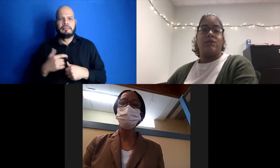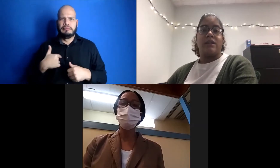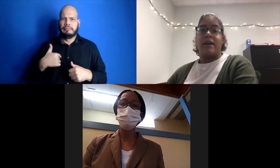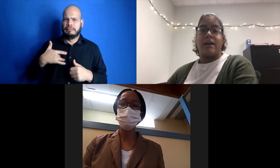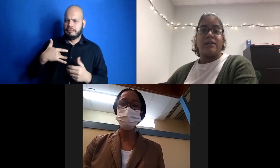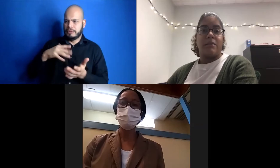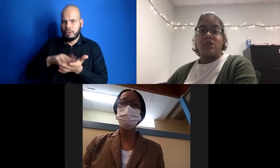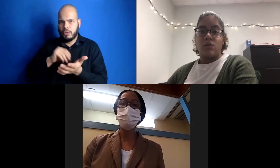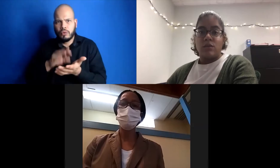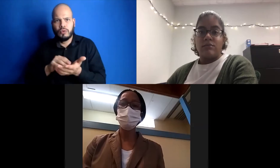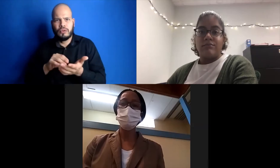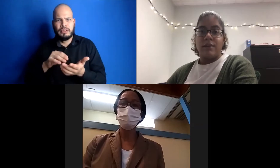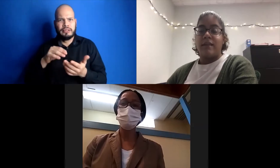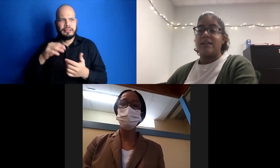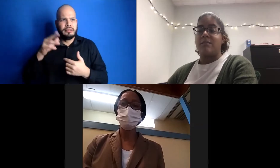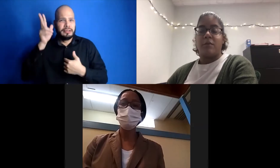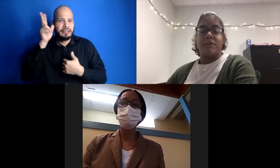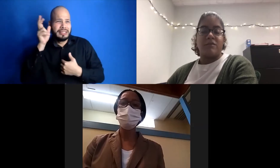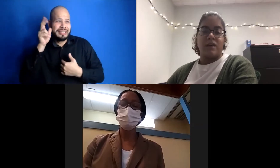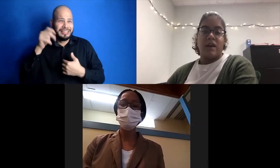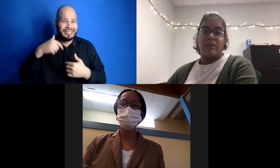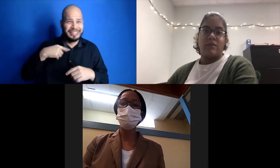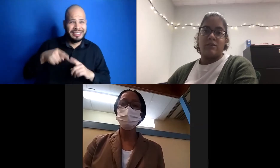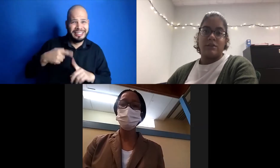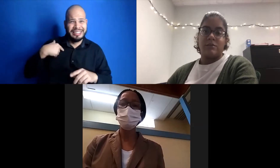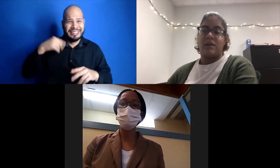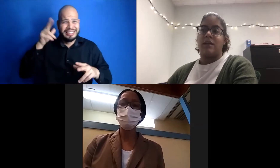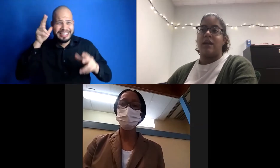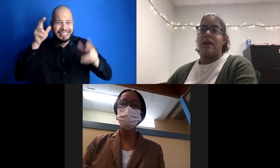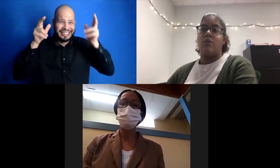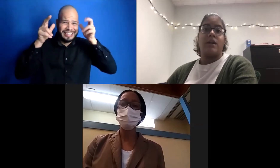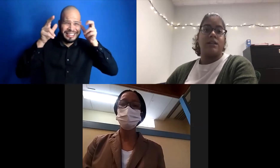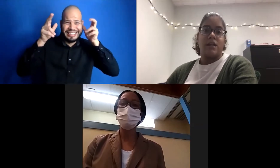that as my tool and that's the purpose of me having a cochlear implant like I wanted to hear